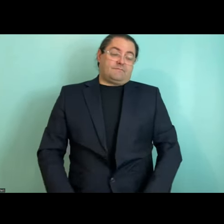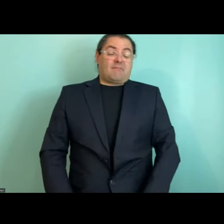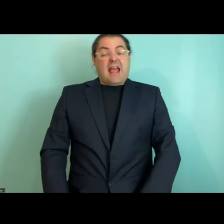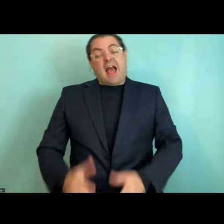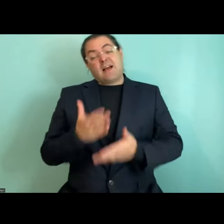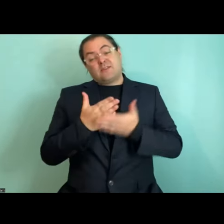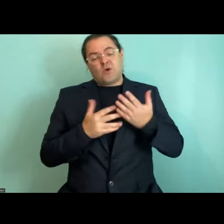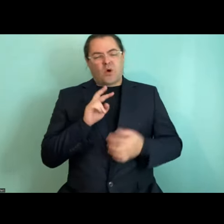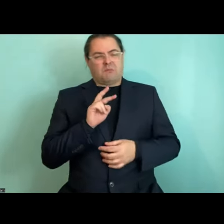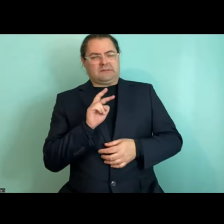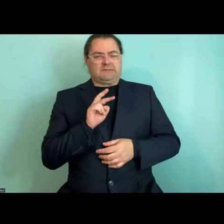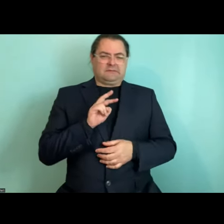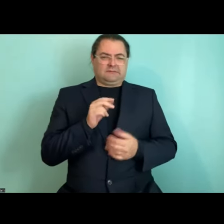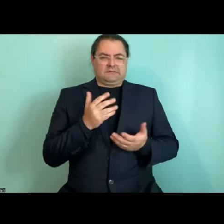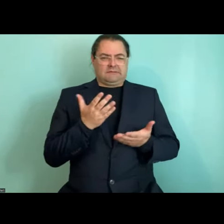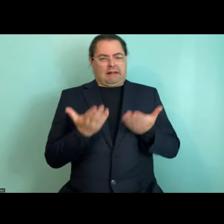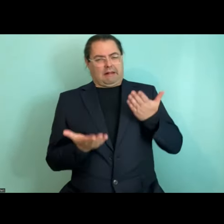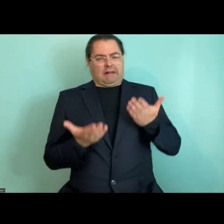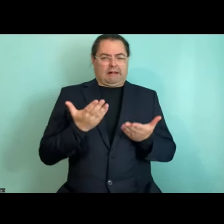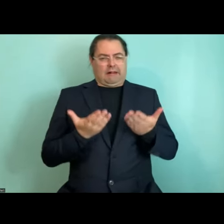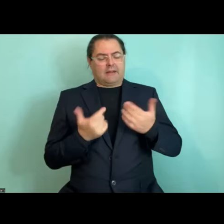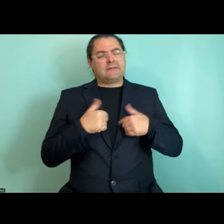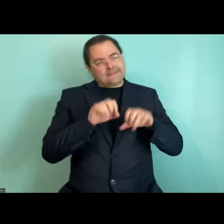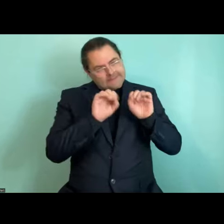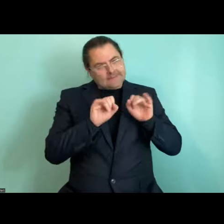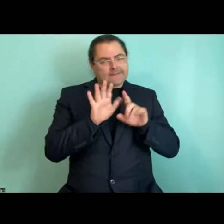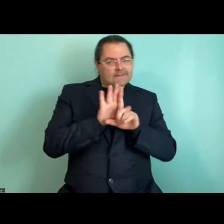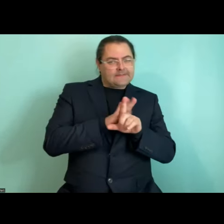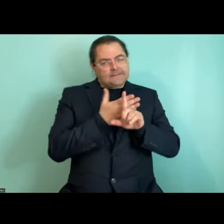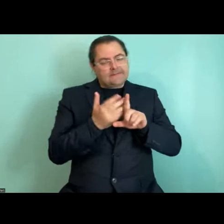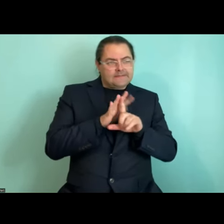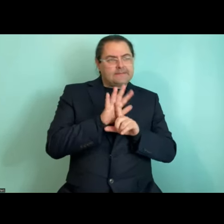IP for one kilometer would assume the person or situation, Georgia.